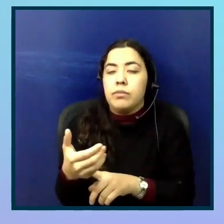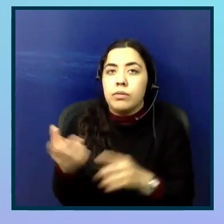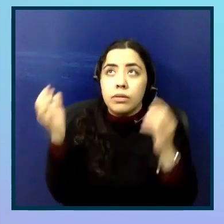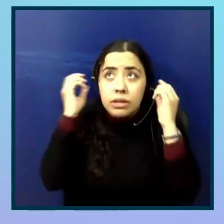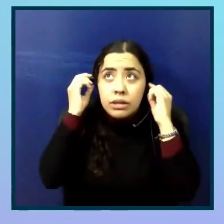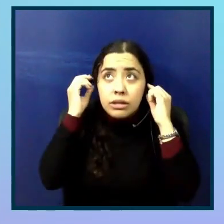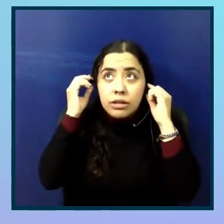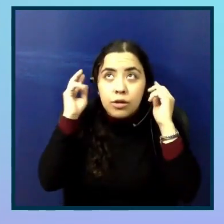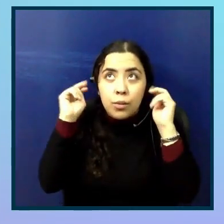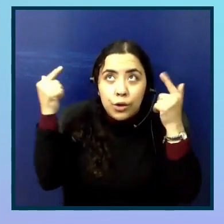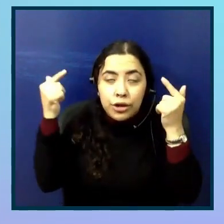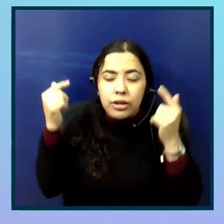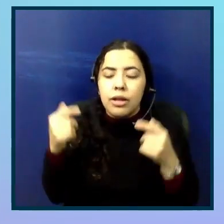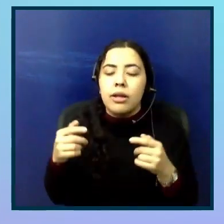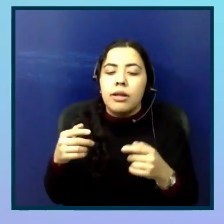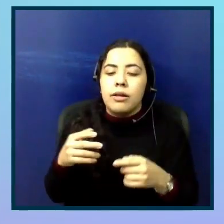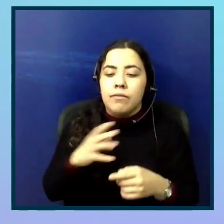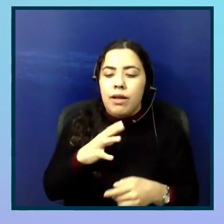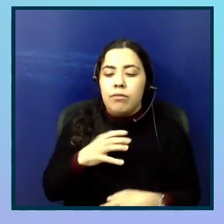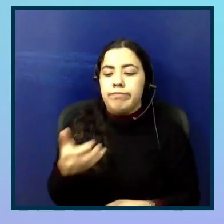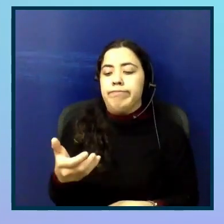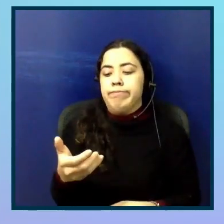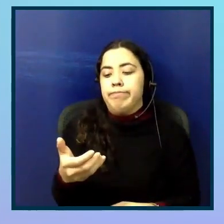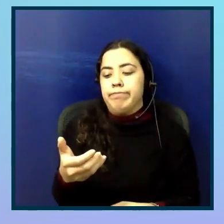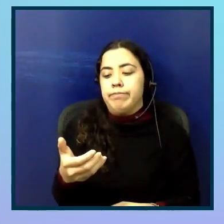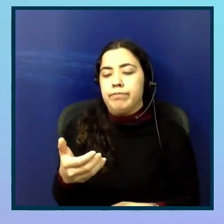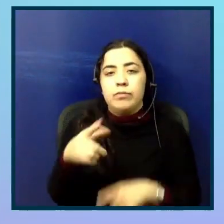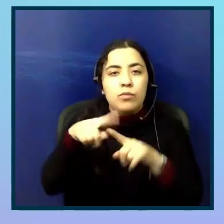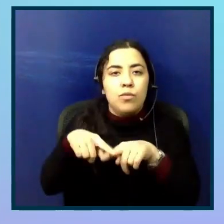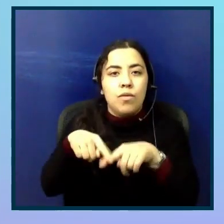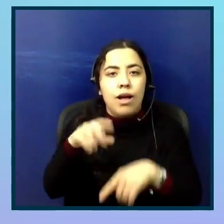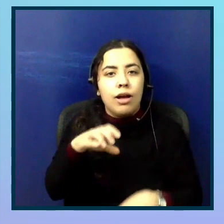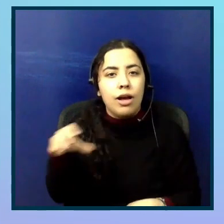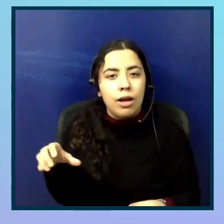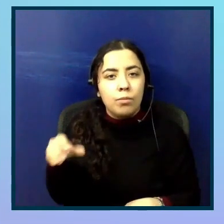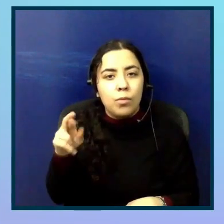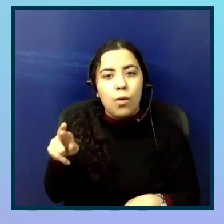And so you have to like, all you can do is rely on captions or transcription services.